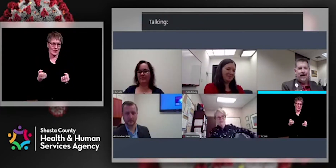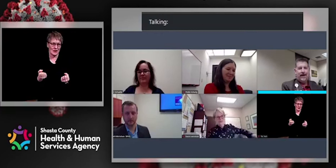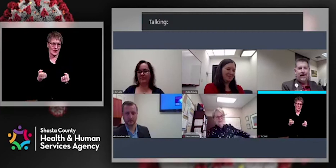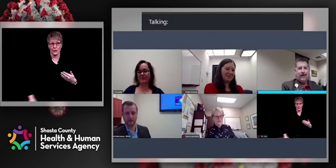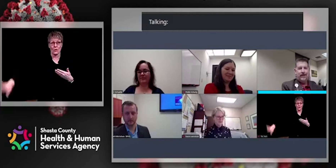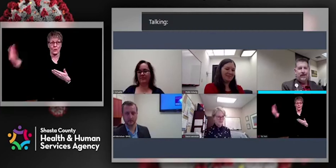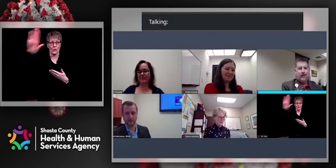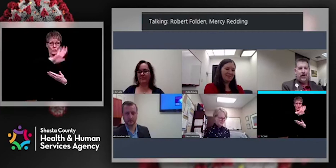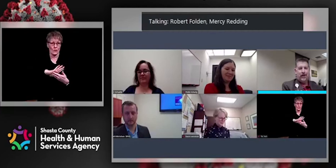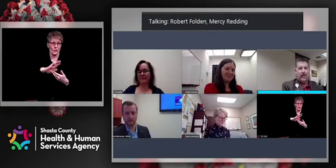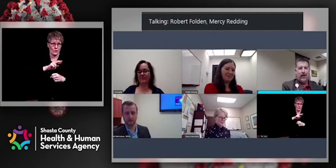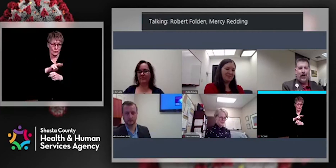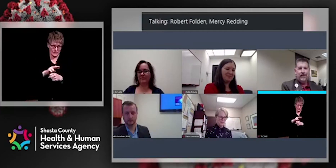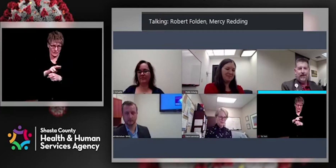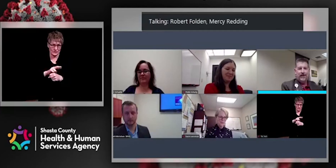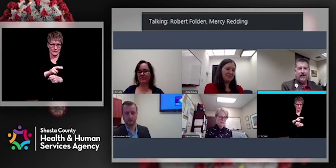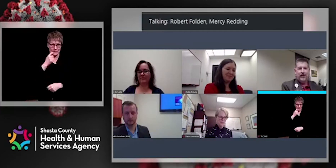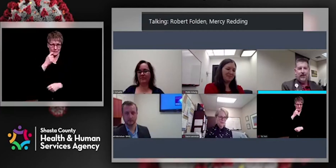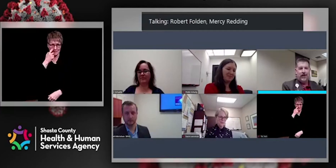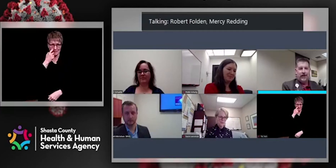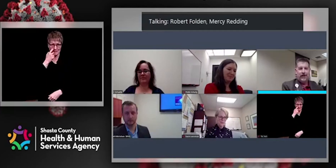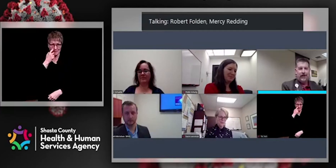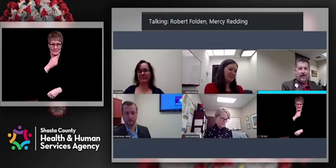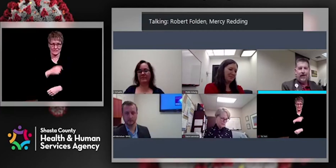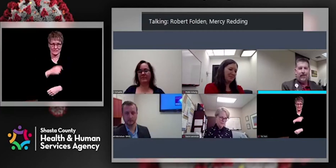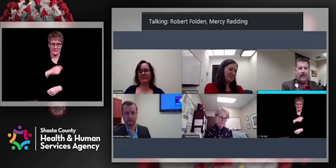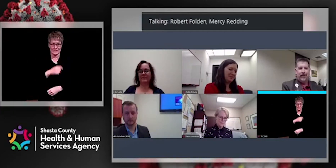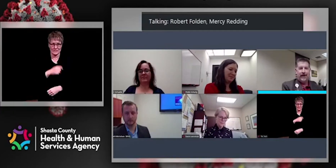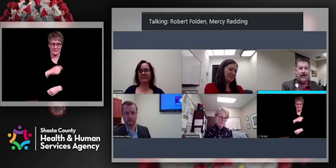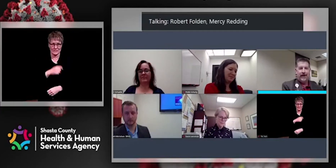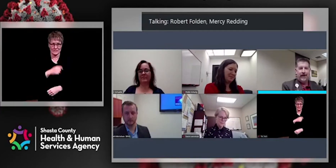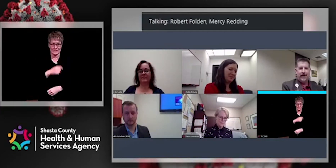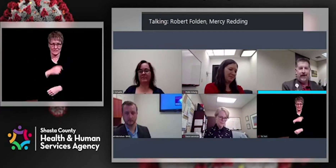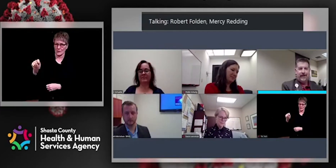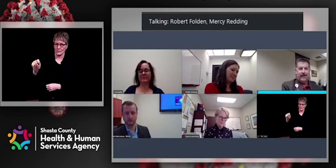Matt, I think this is part of the problem is that historically we've operated as a